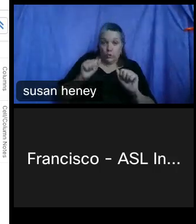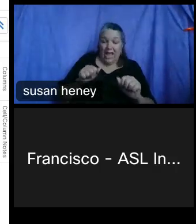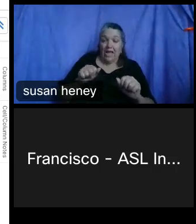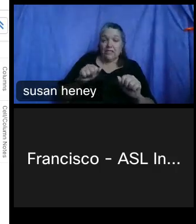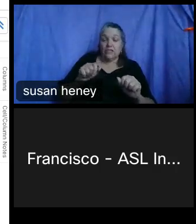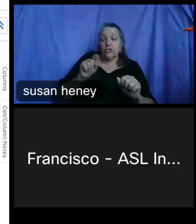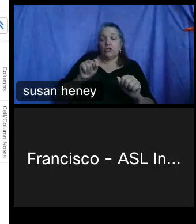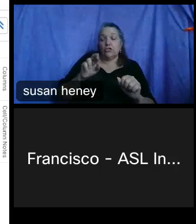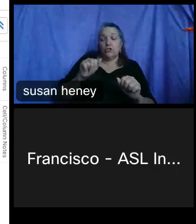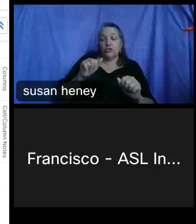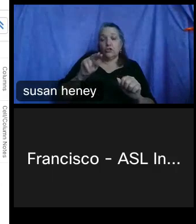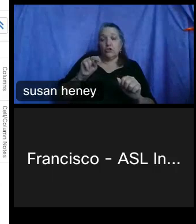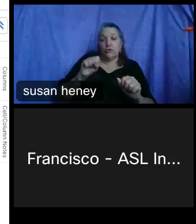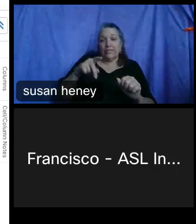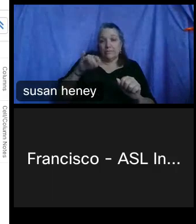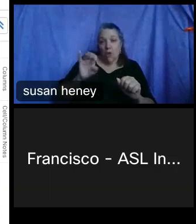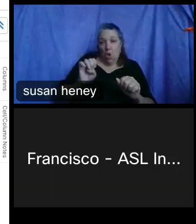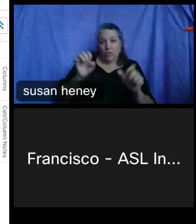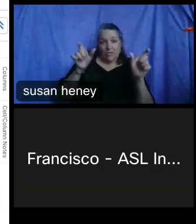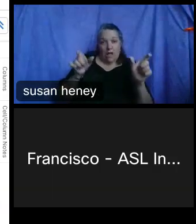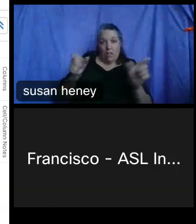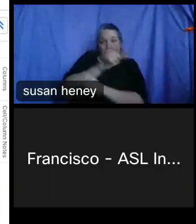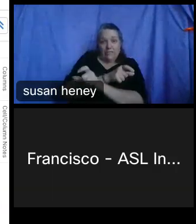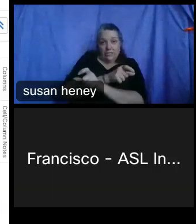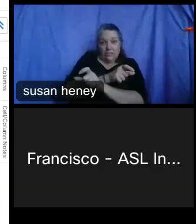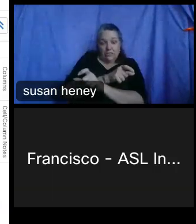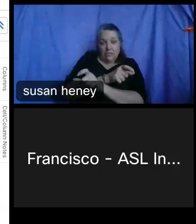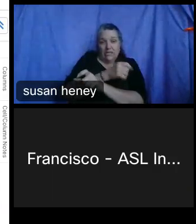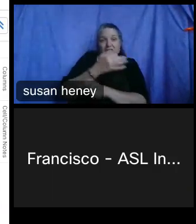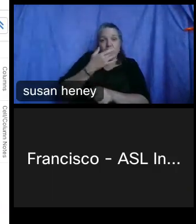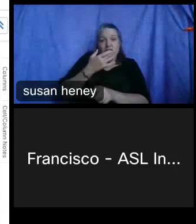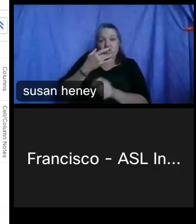if you wanted to transpose the columns. Sometimes it makes it easier for people to read it this way.